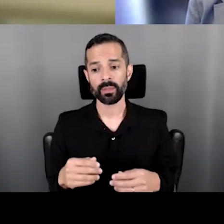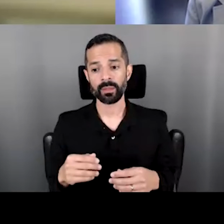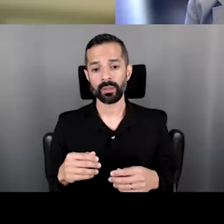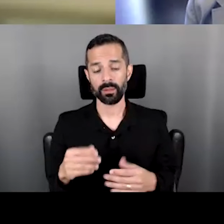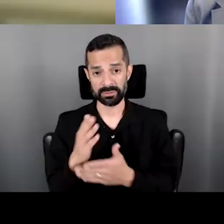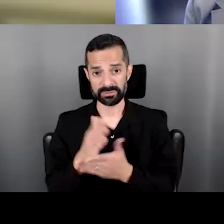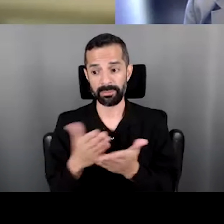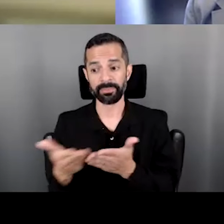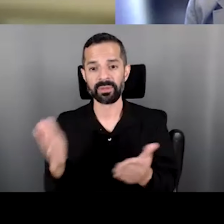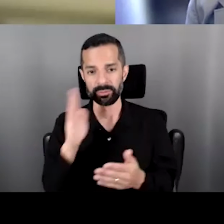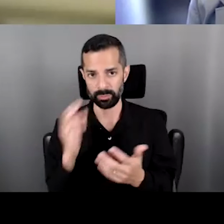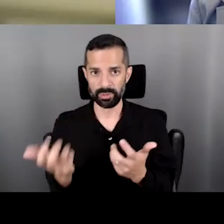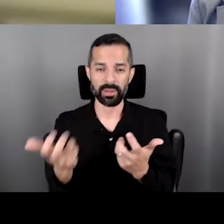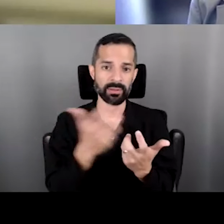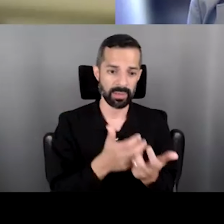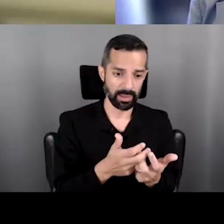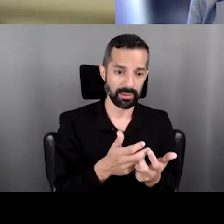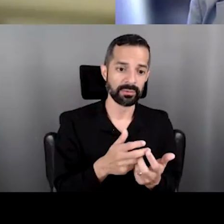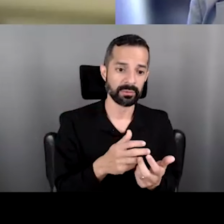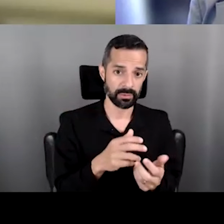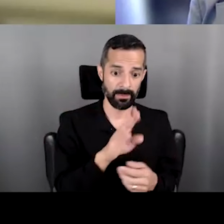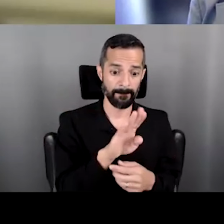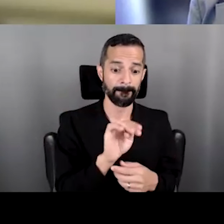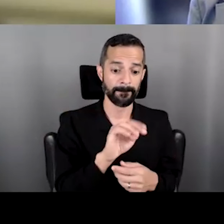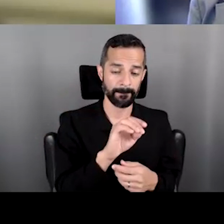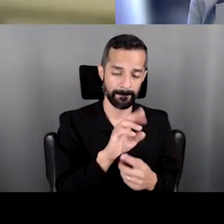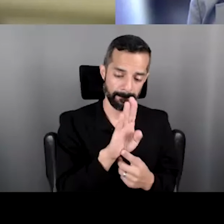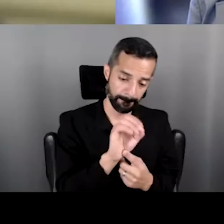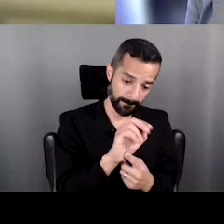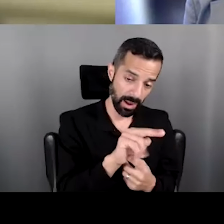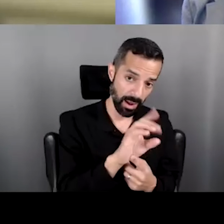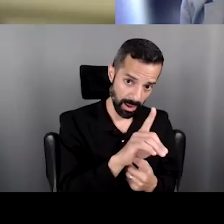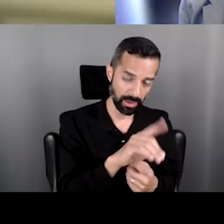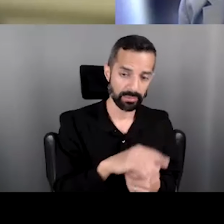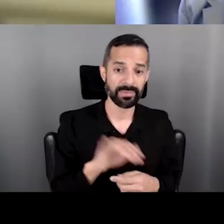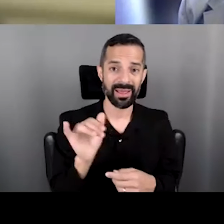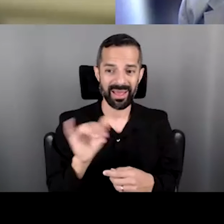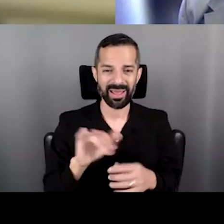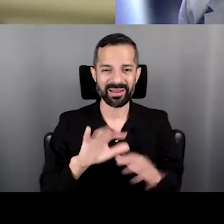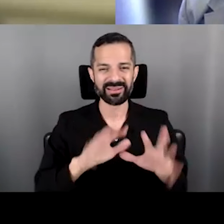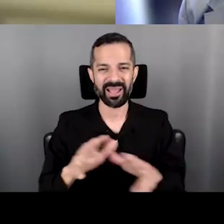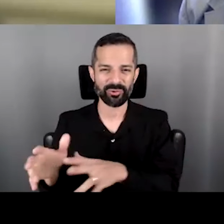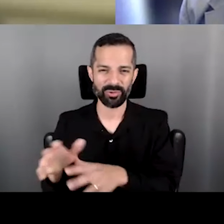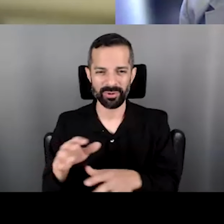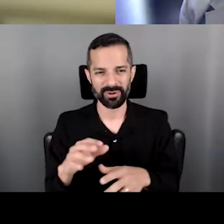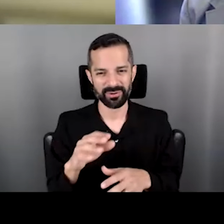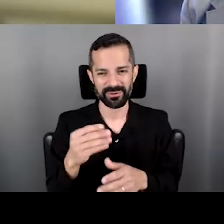that will align with categorical funding that don't follow these rules. To be just perfectly candid. Right.